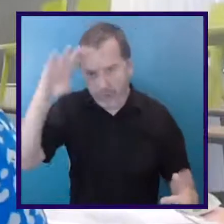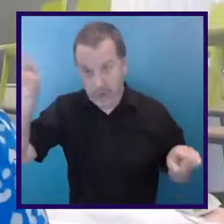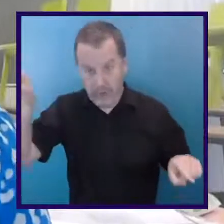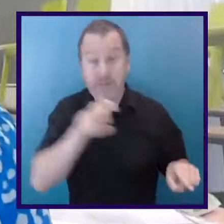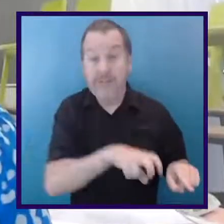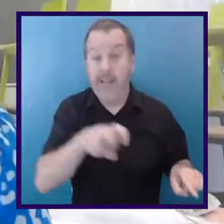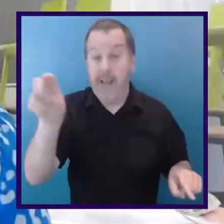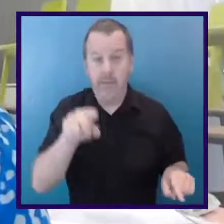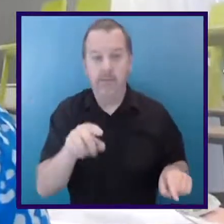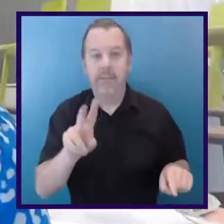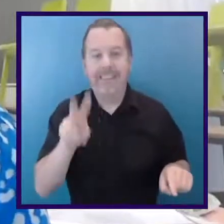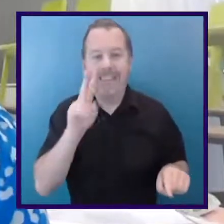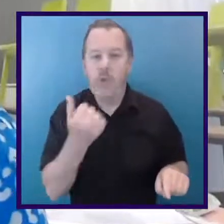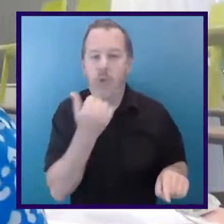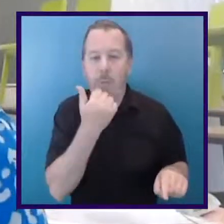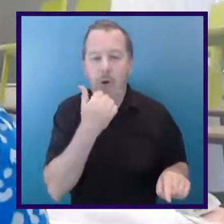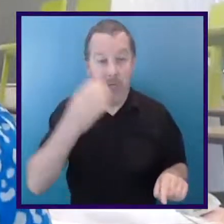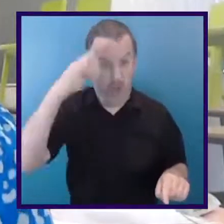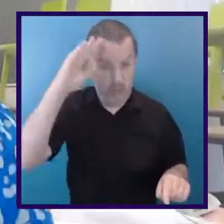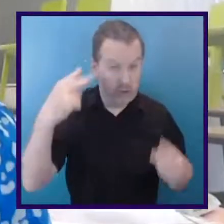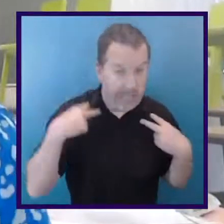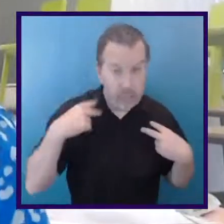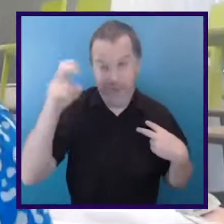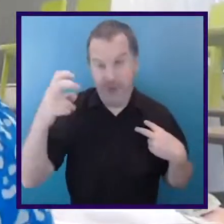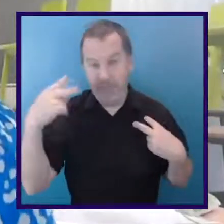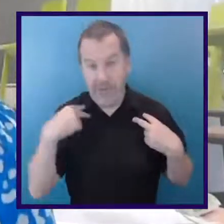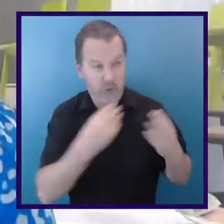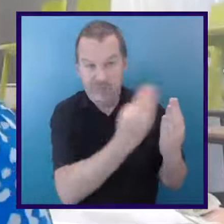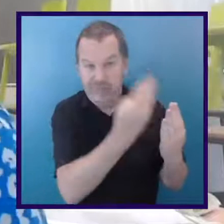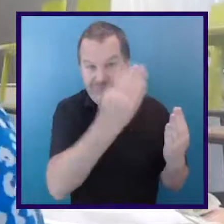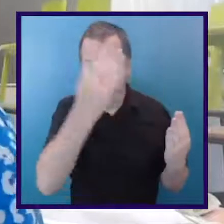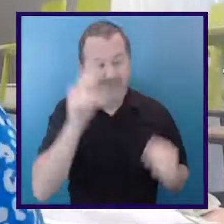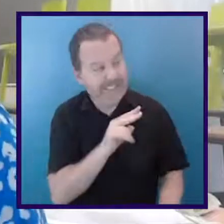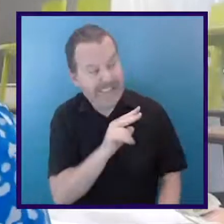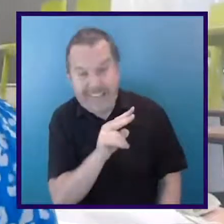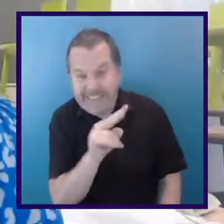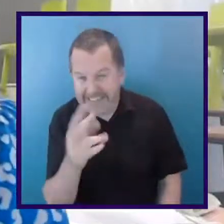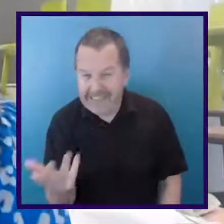have all the numbers in English Irish, Spanish and French visible on the stairs for the students.